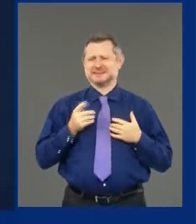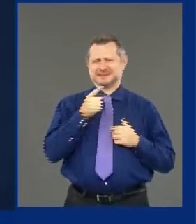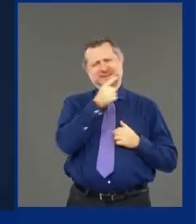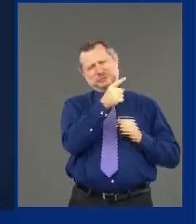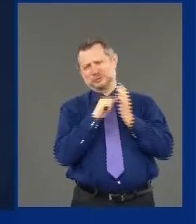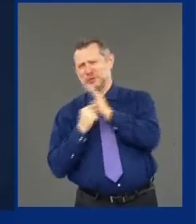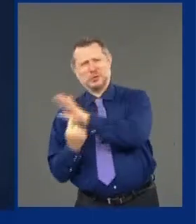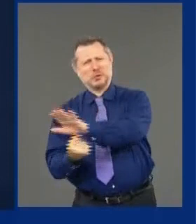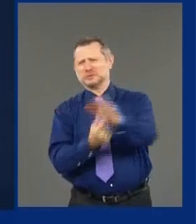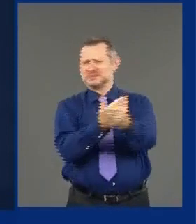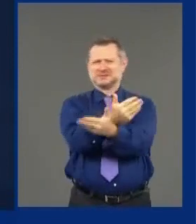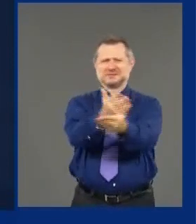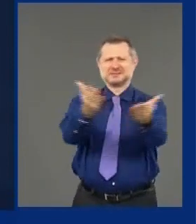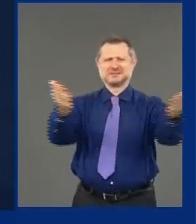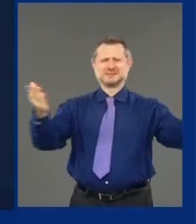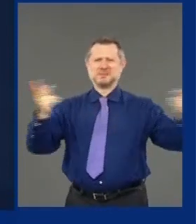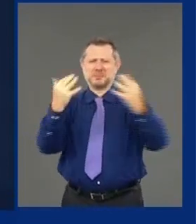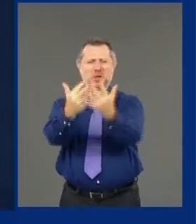TOGETHER IN CLOSE QUARTERS WITH